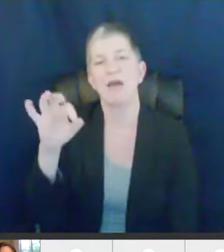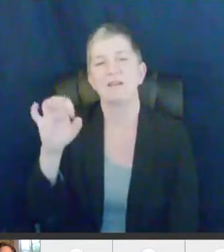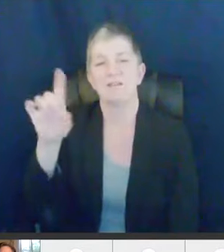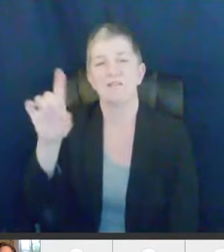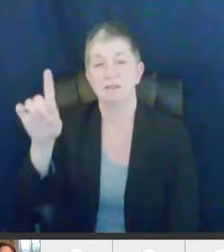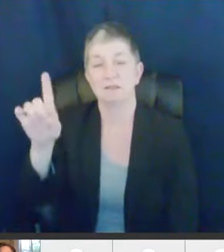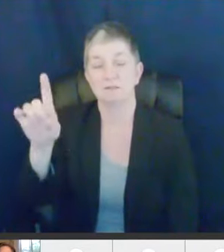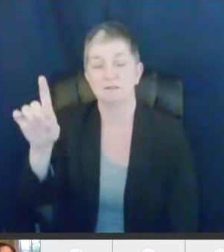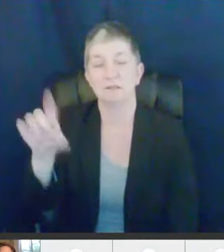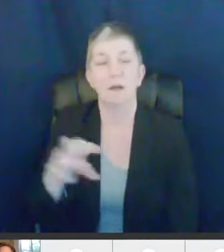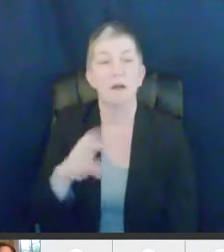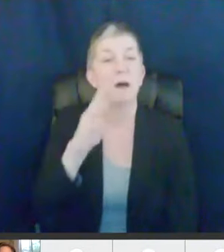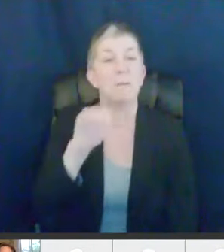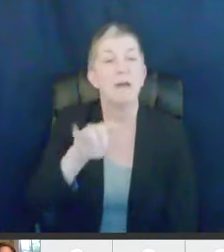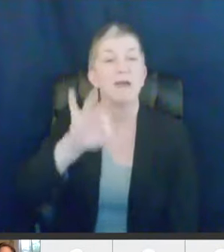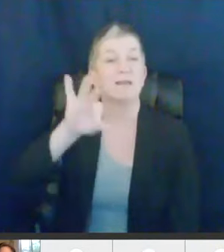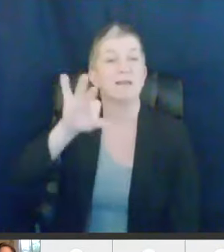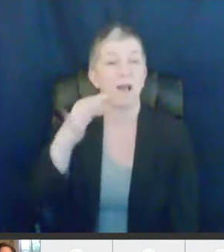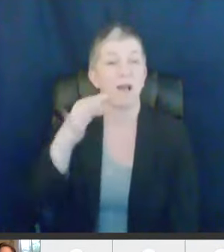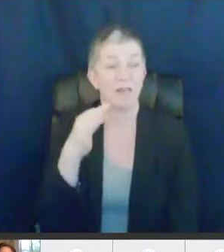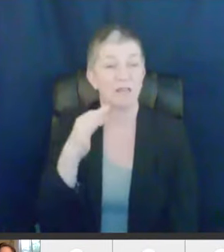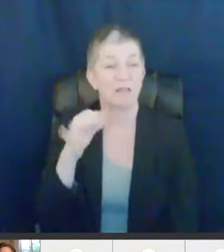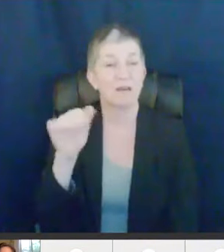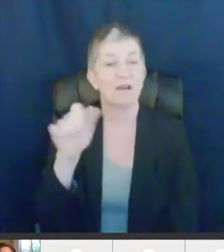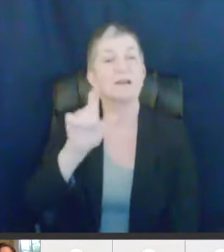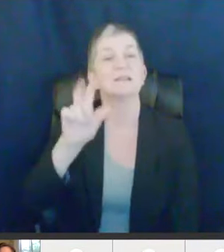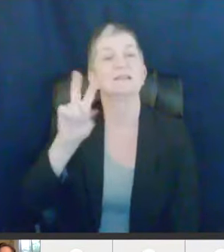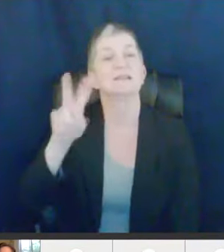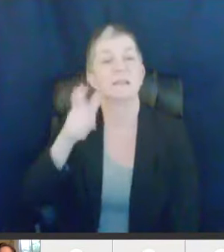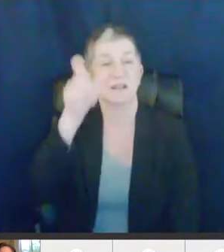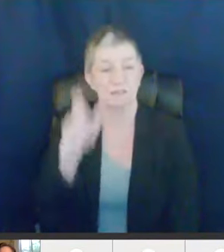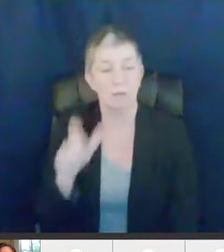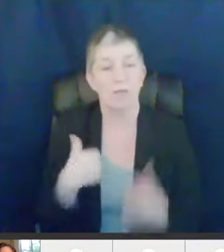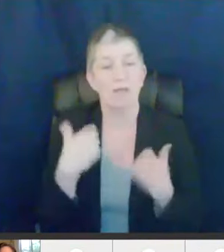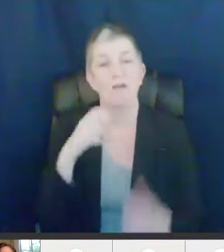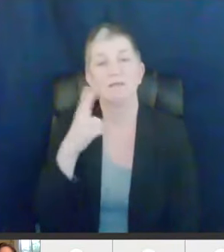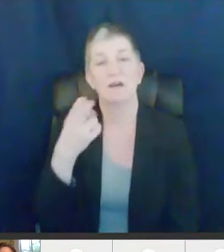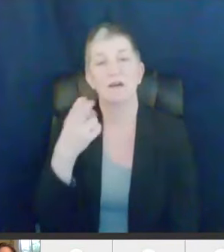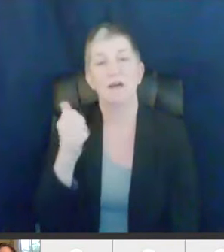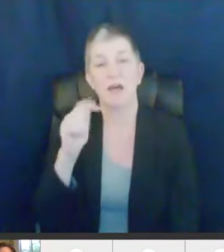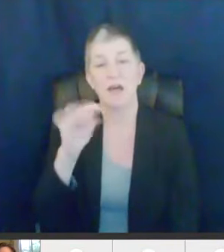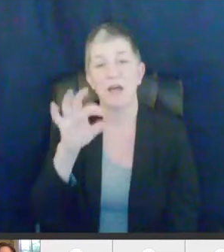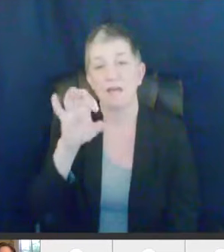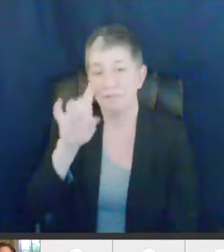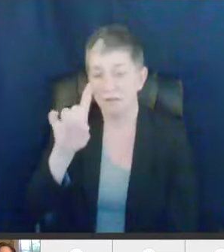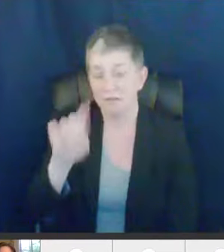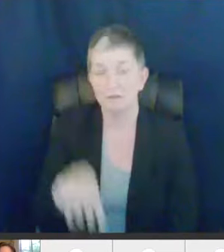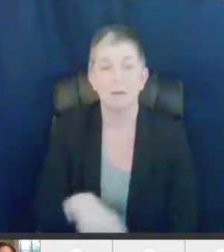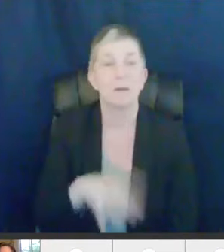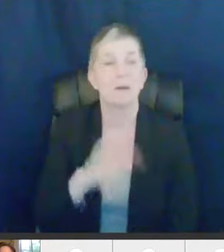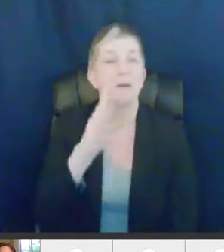ninth a second individual in Hatfield on May the 13th an individual from Red Hill